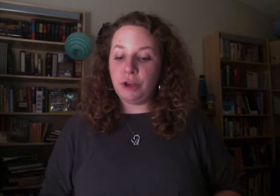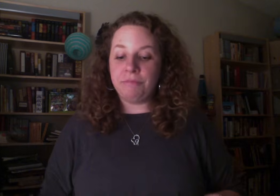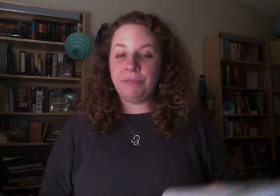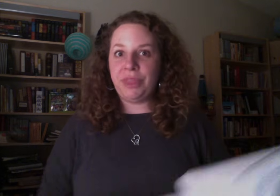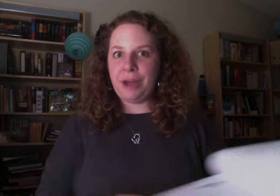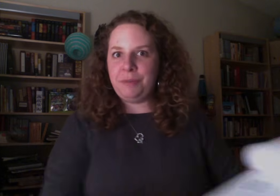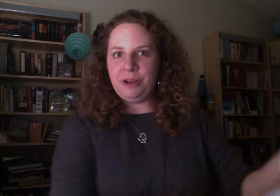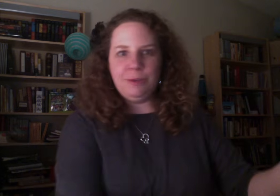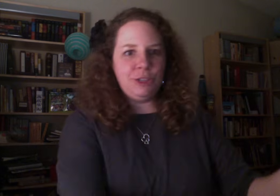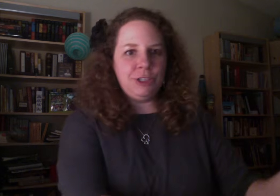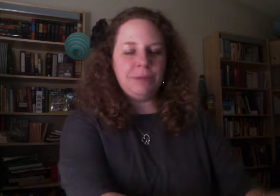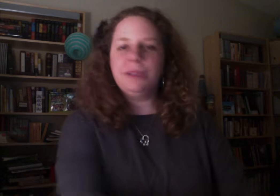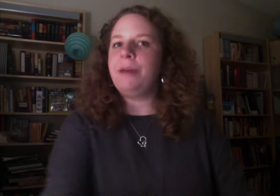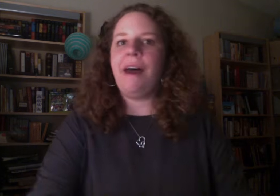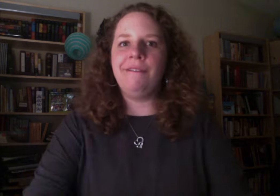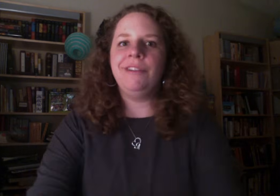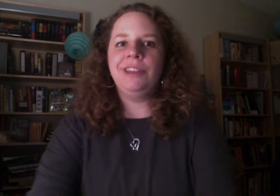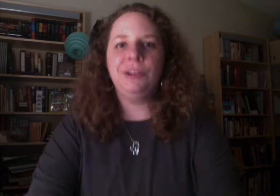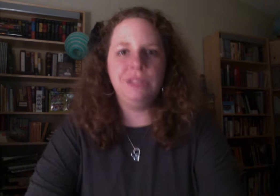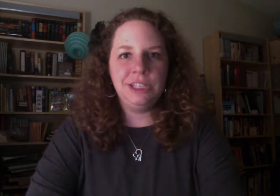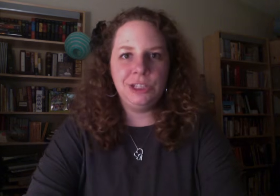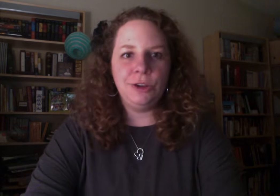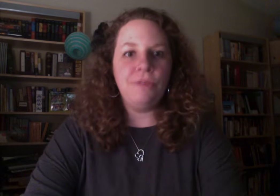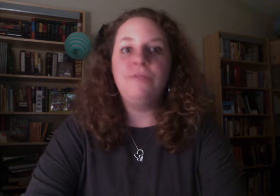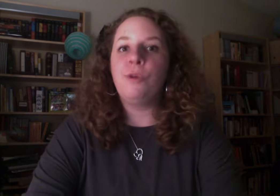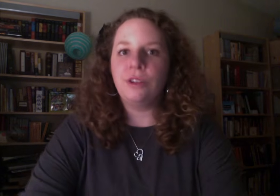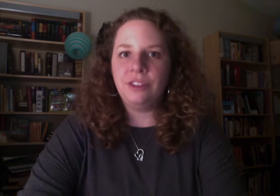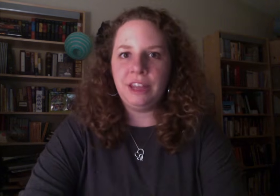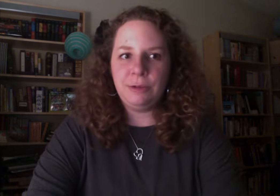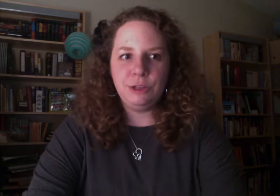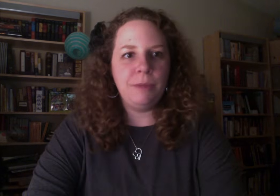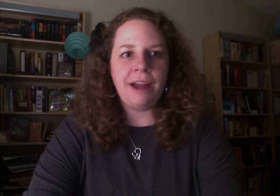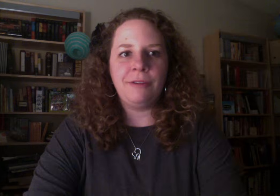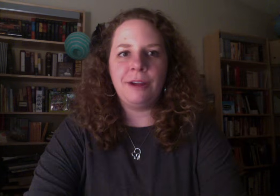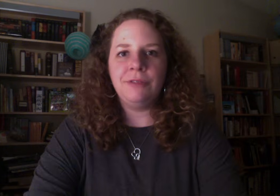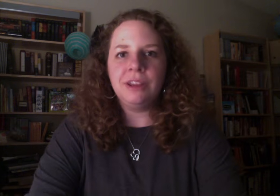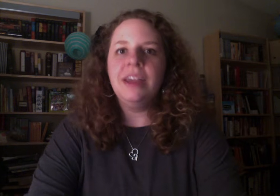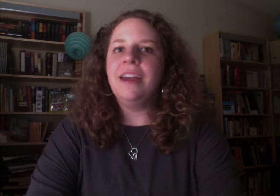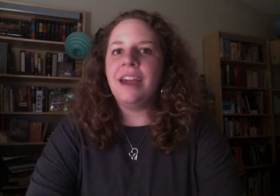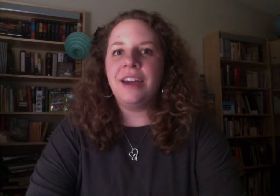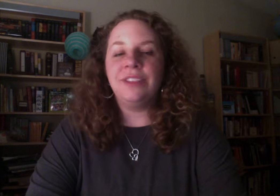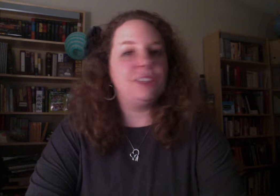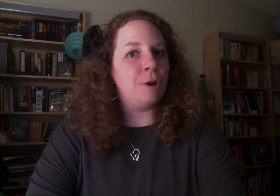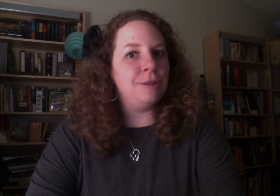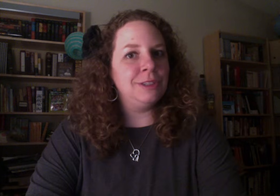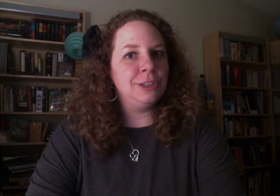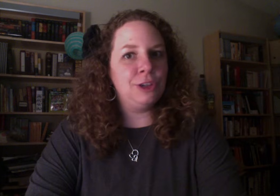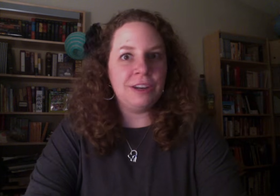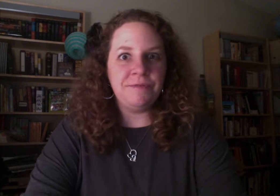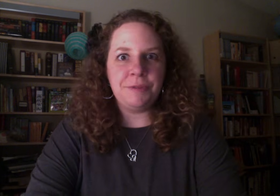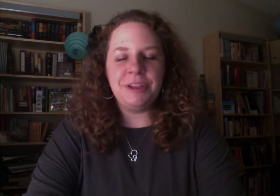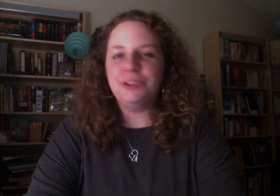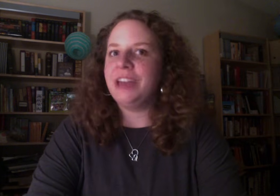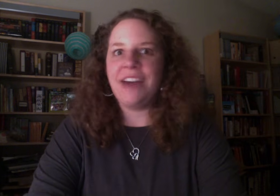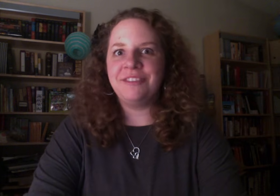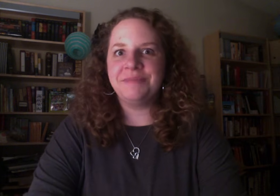So, that pretty much sums up everything you'll need to know for the language background and that's always good information to have.